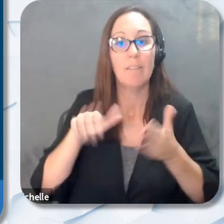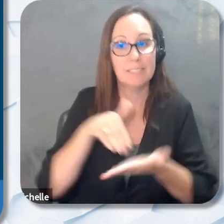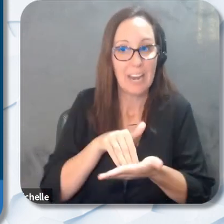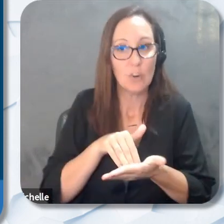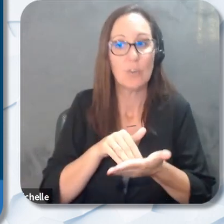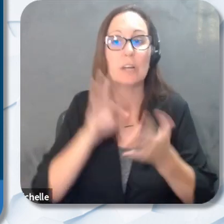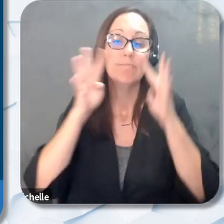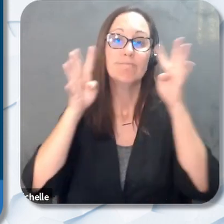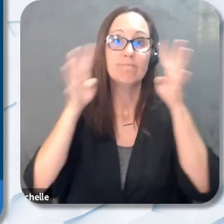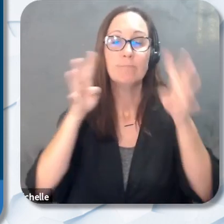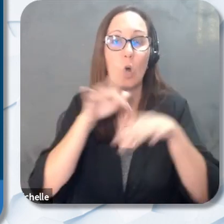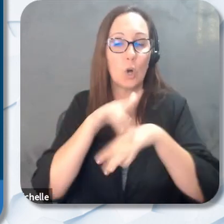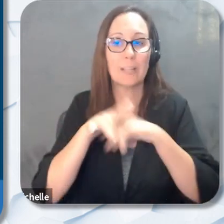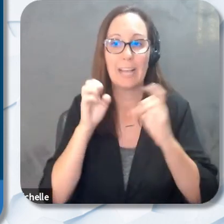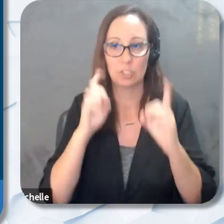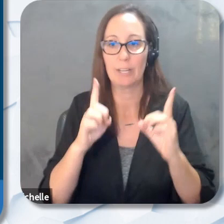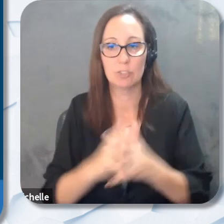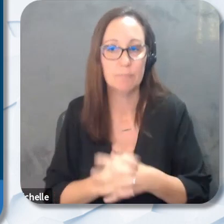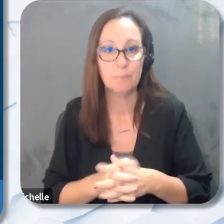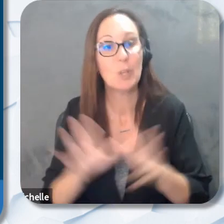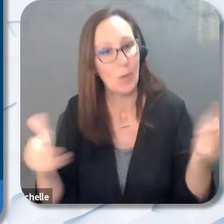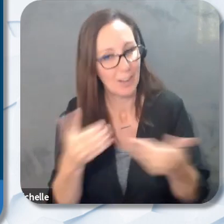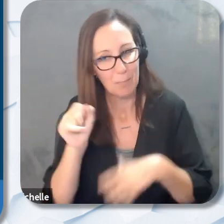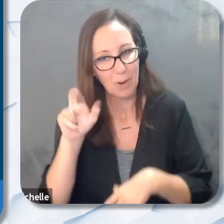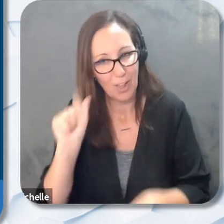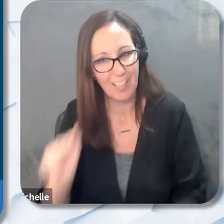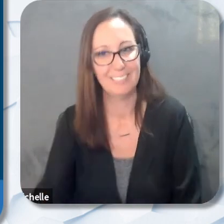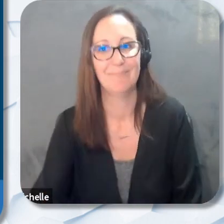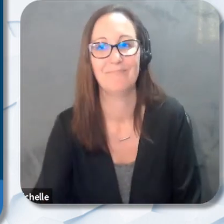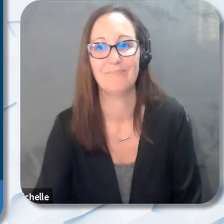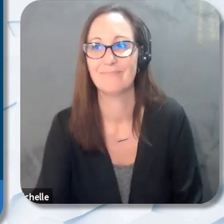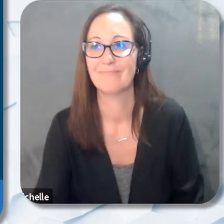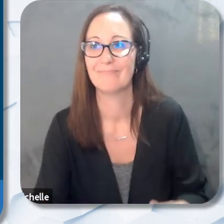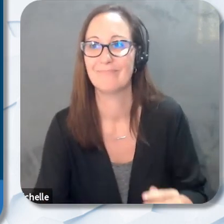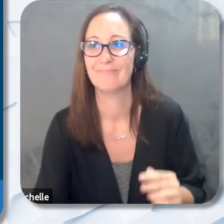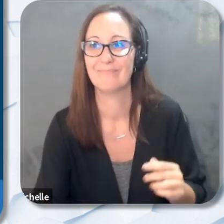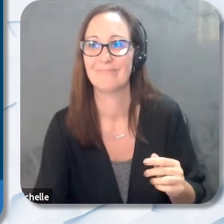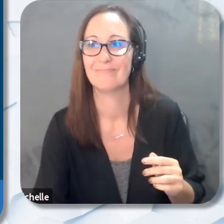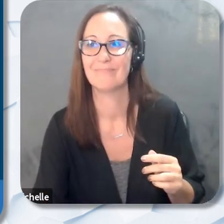leadership in early education welcome Carla. Carla Bryant: Welcome, thank you, Sheila and I will